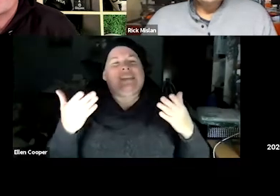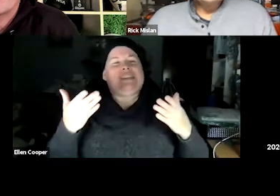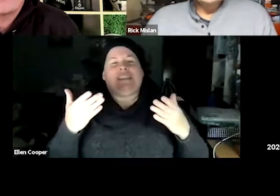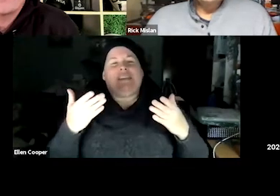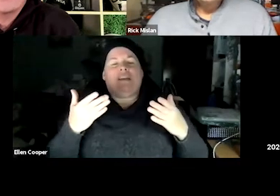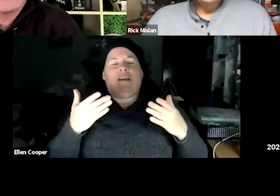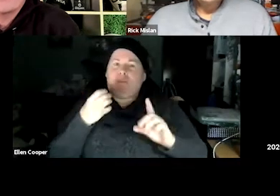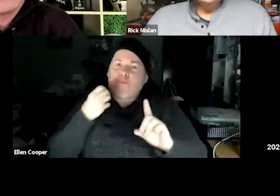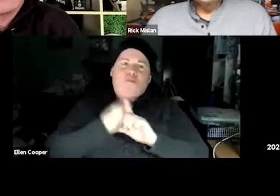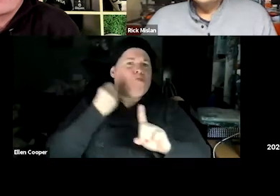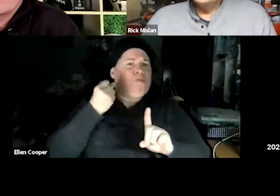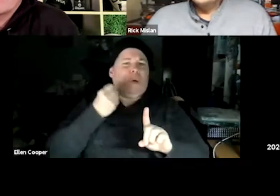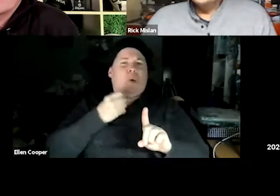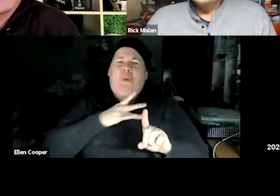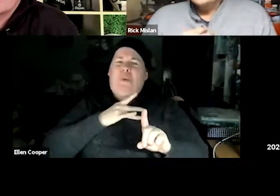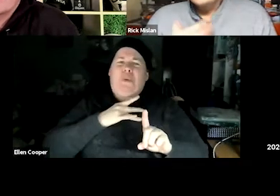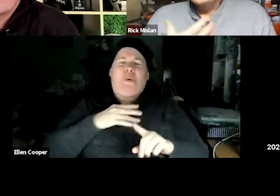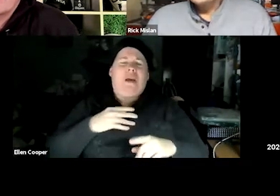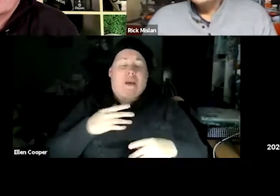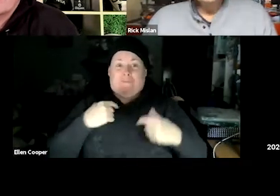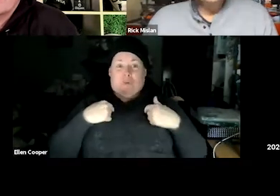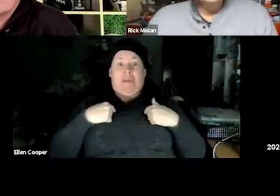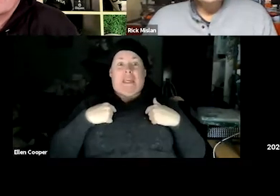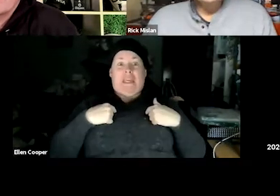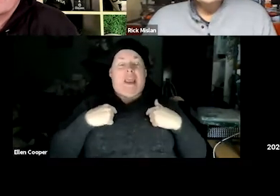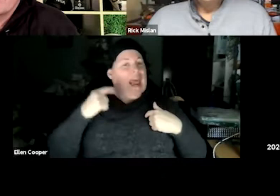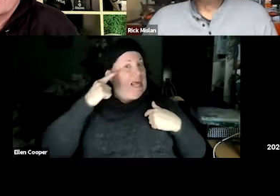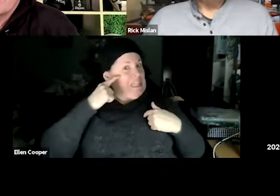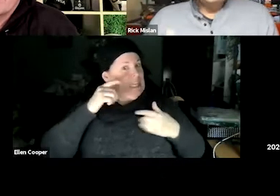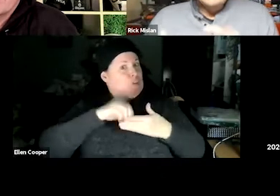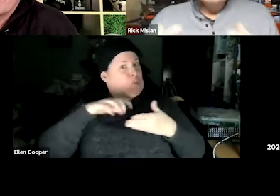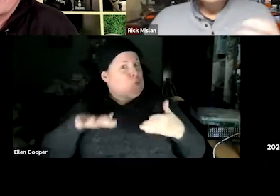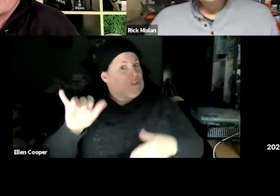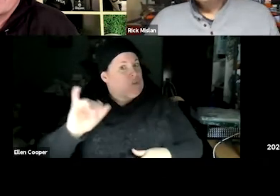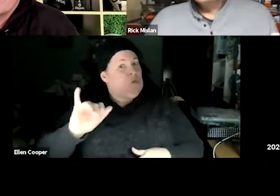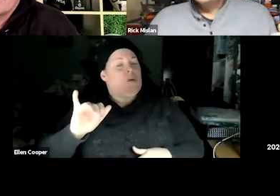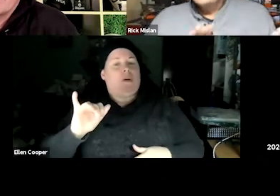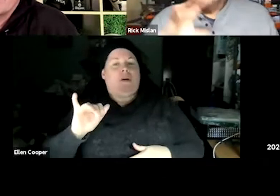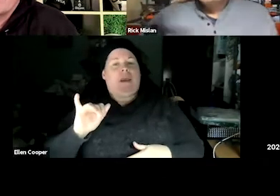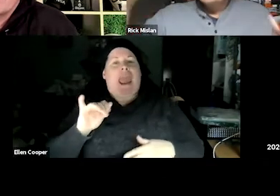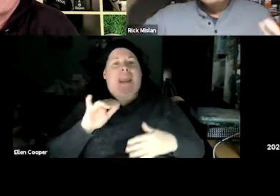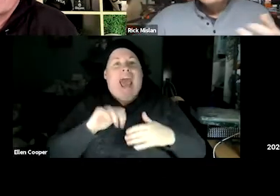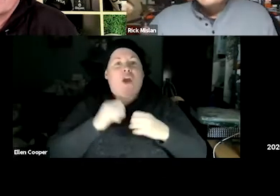Rick Mislan: struck a chord with at least me and I think a few of the students that day. Rick Mislan: And how that could be used, and I know I'm spending a little time